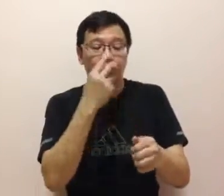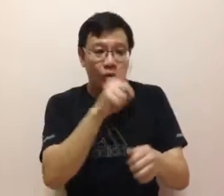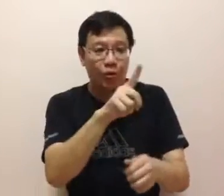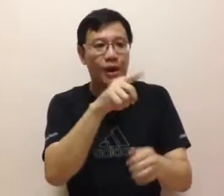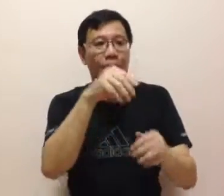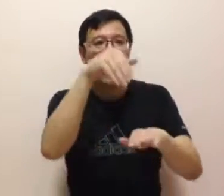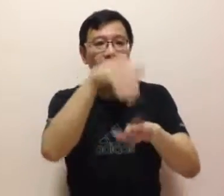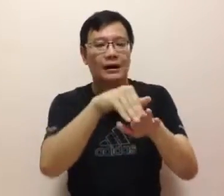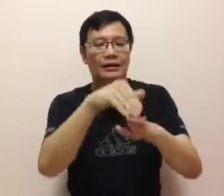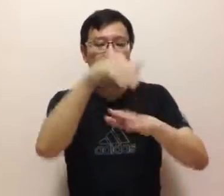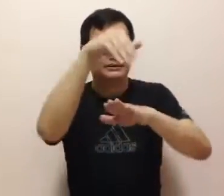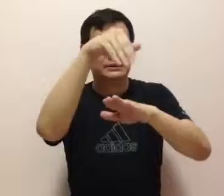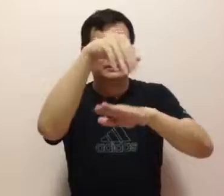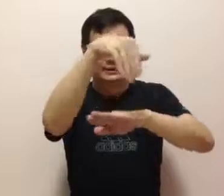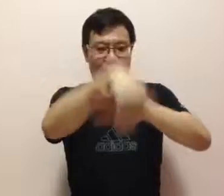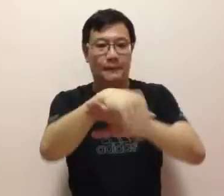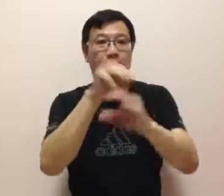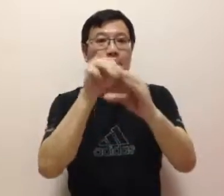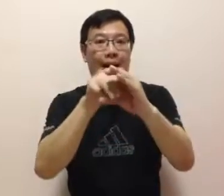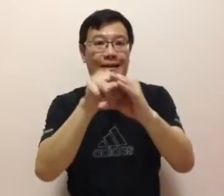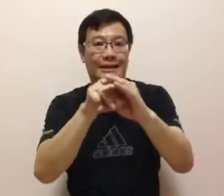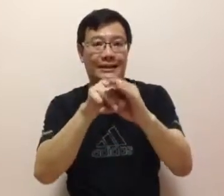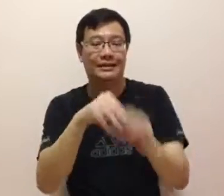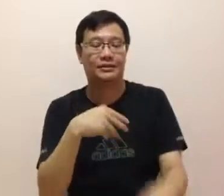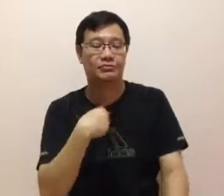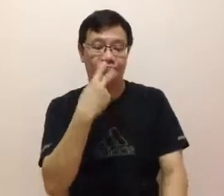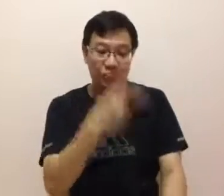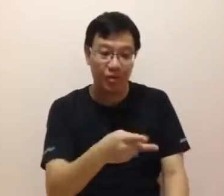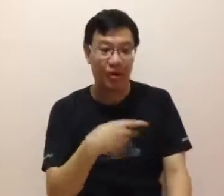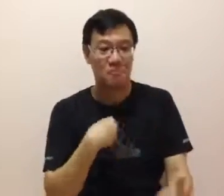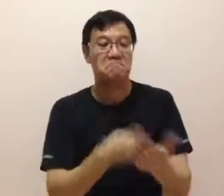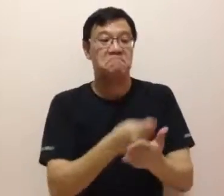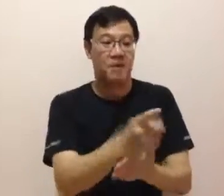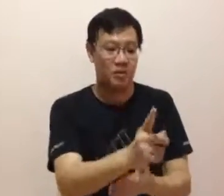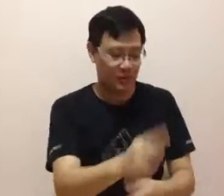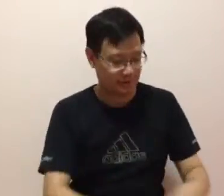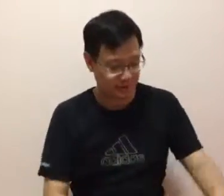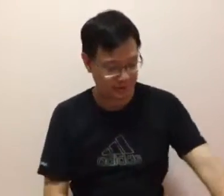went to the night market. I saw and bought...